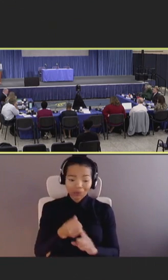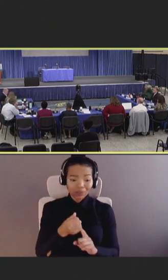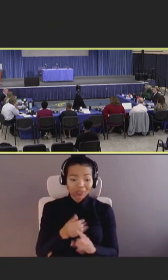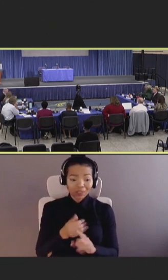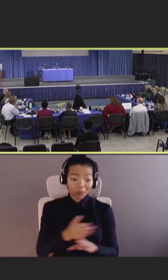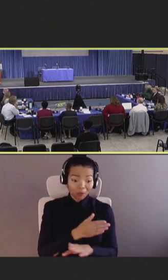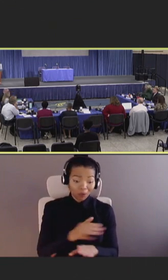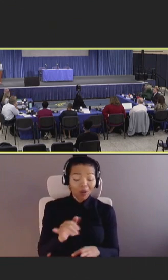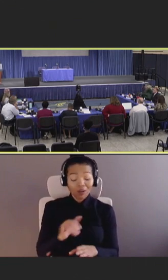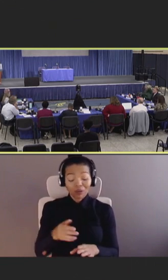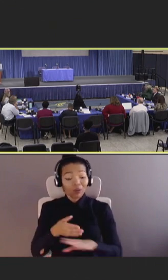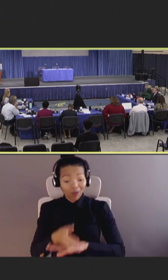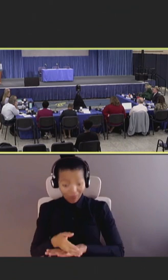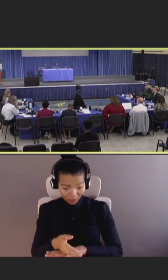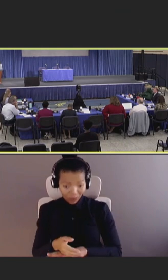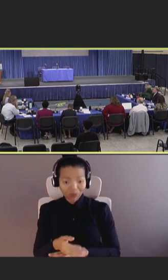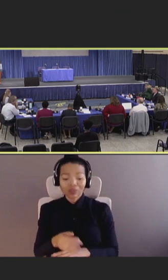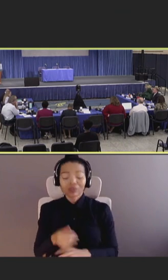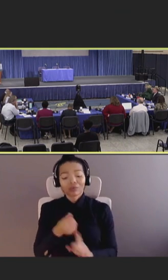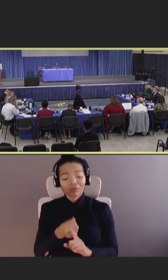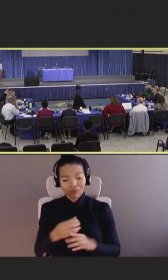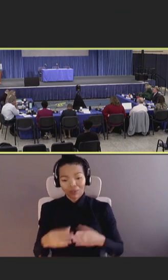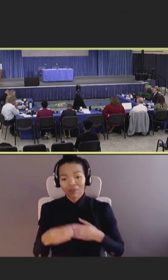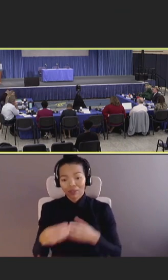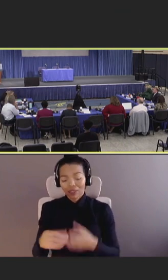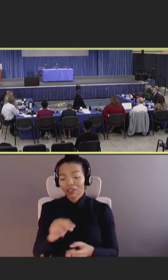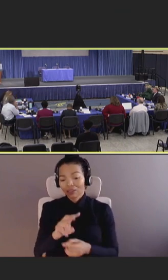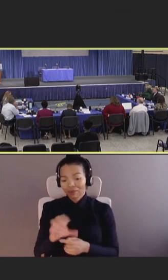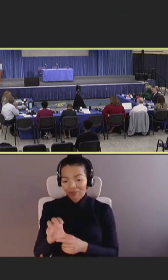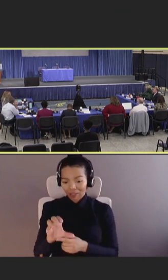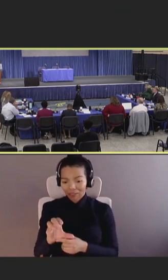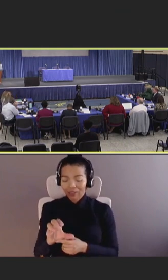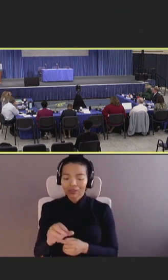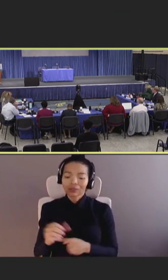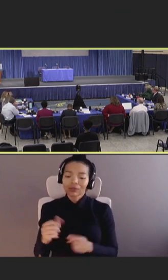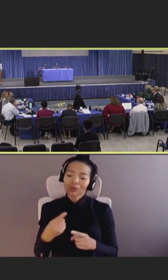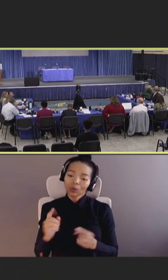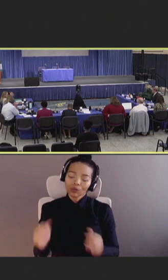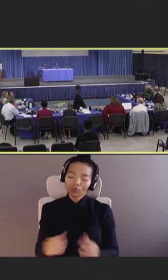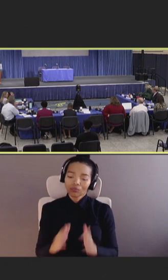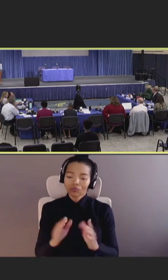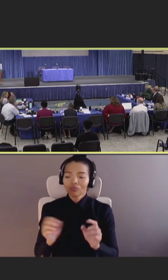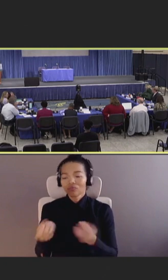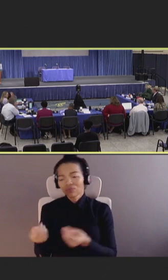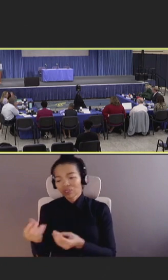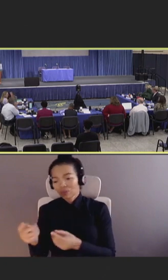he has led the NVAC in addressing several important charges, leading to reports on